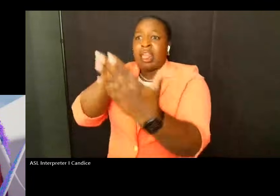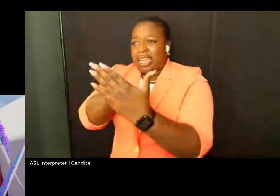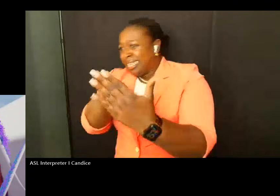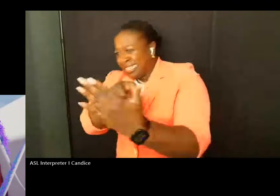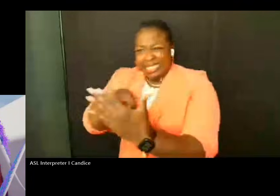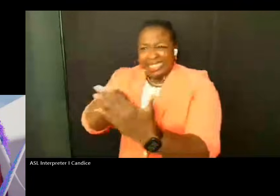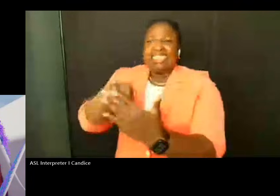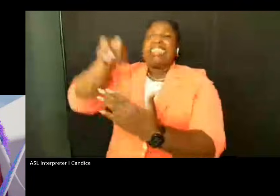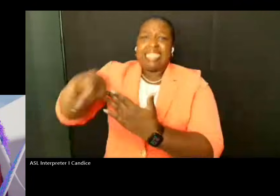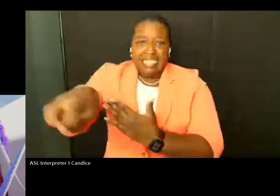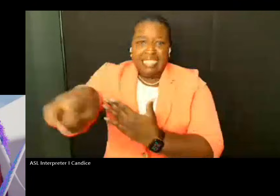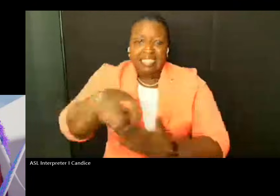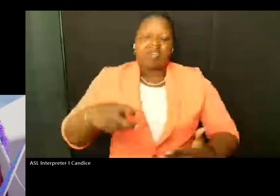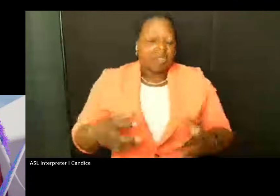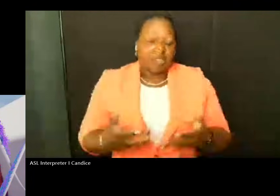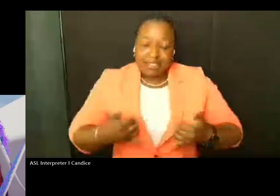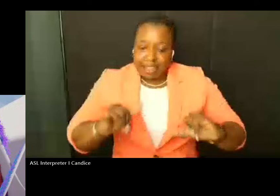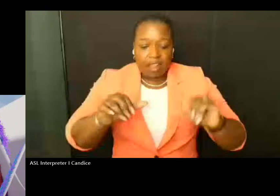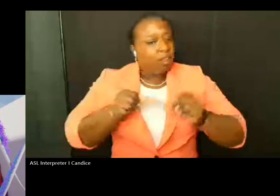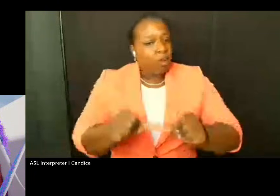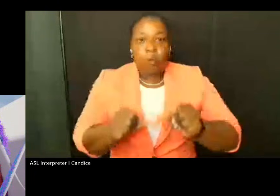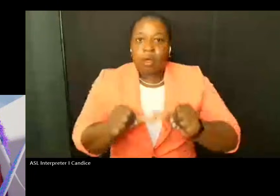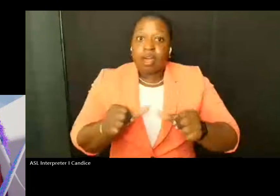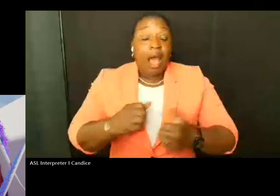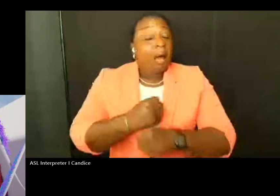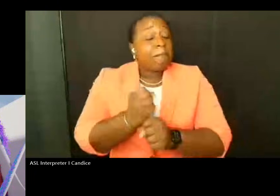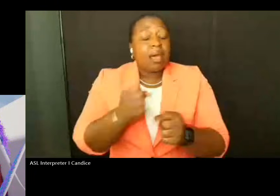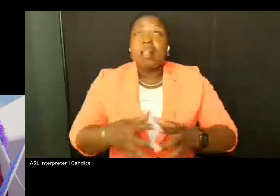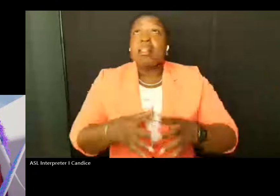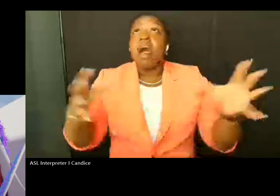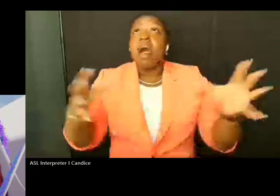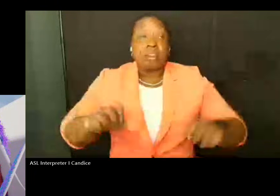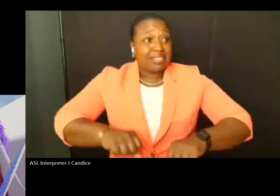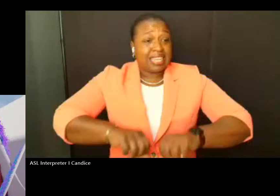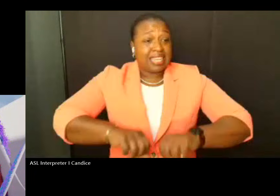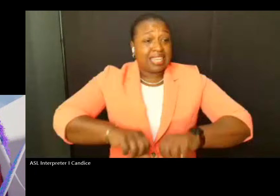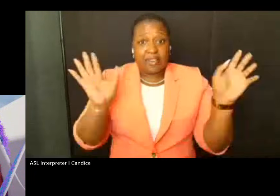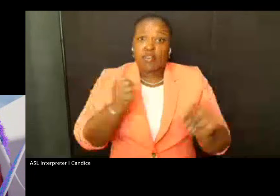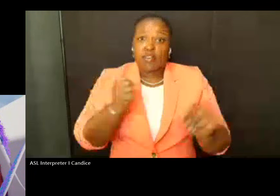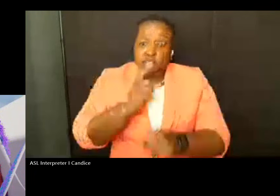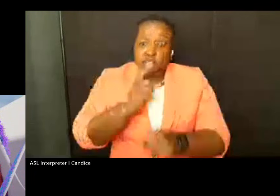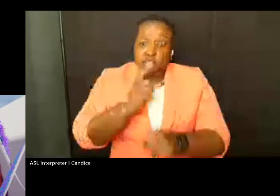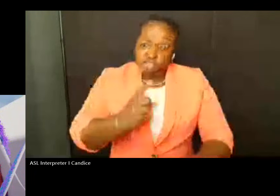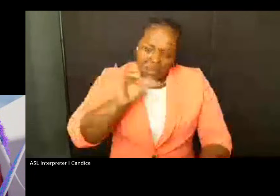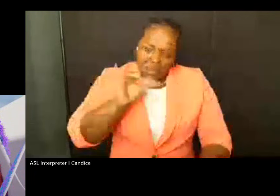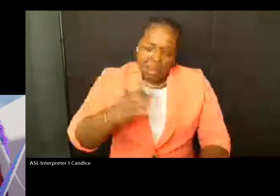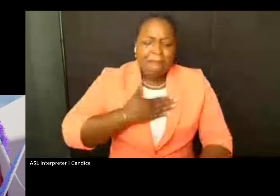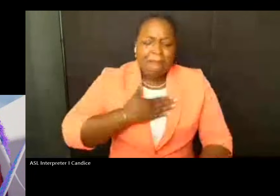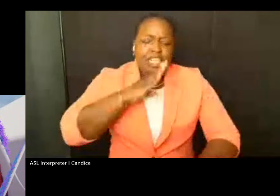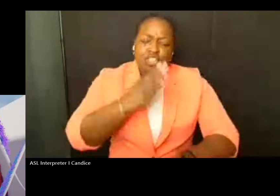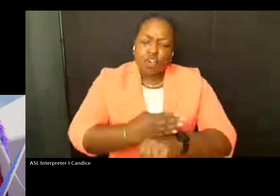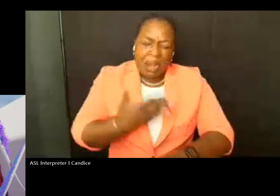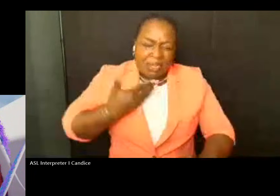I make a lot of sacrifices to make sure that my daughter has the best opportunity at life